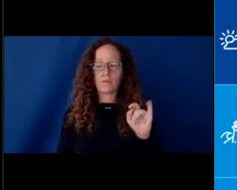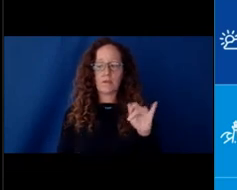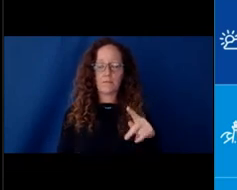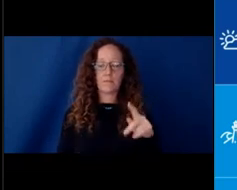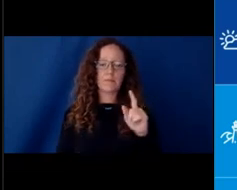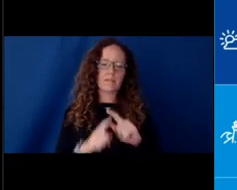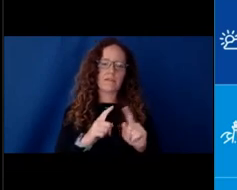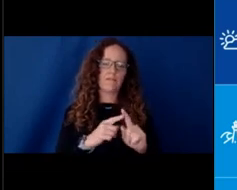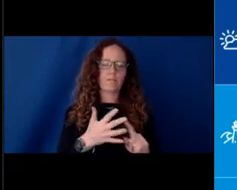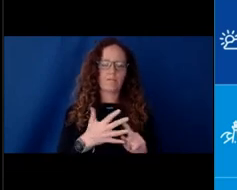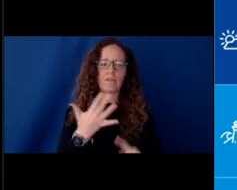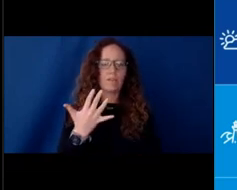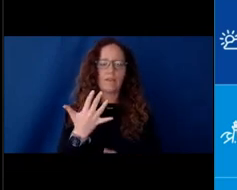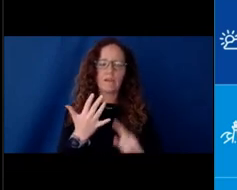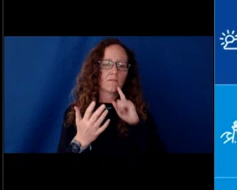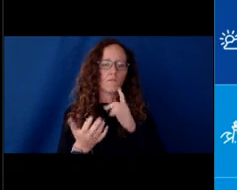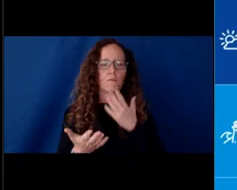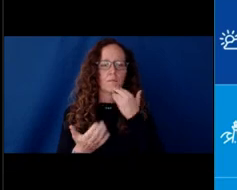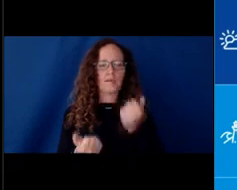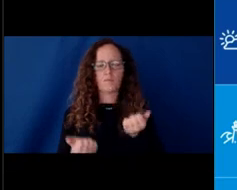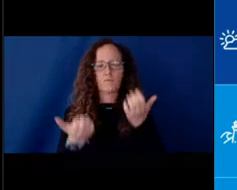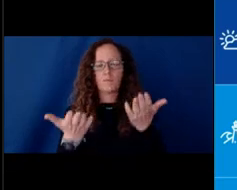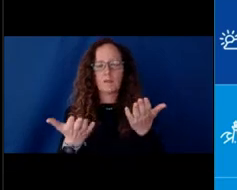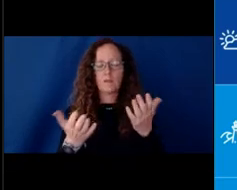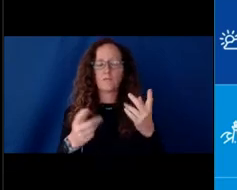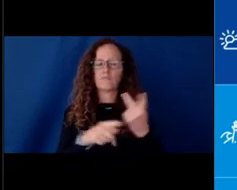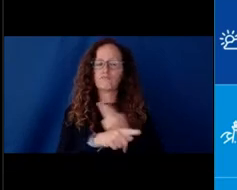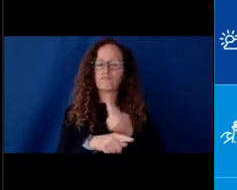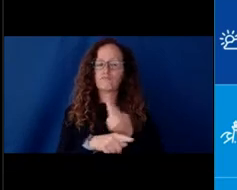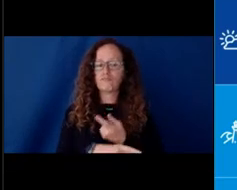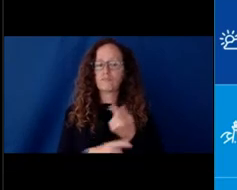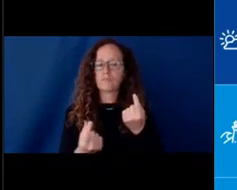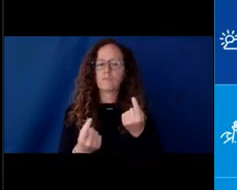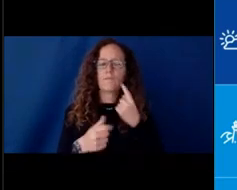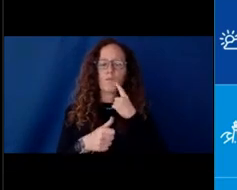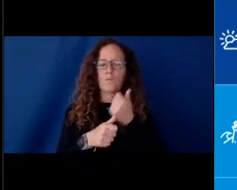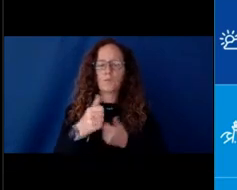actions to recommend for each category. Additionally, by the end of May, HeatRisk